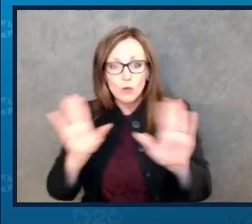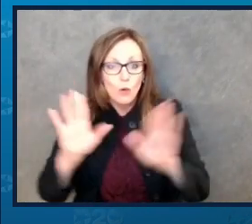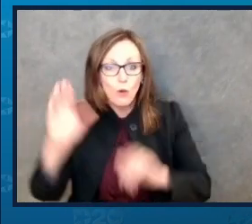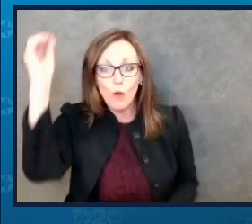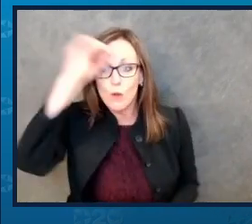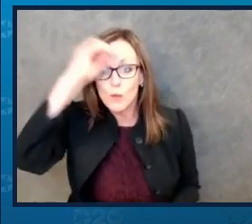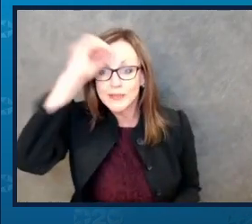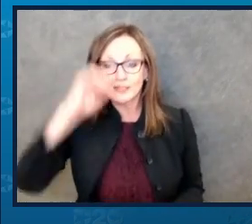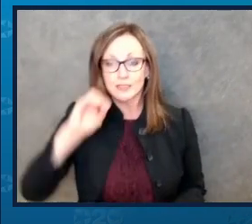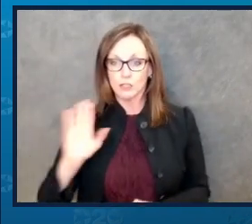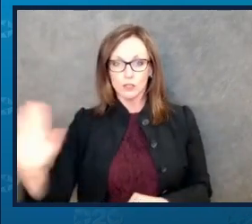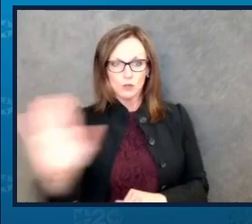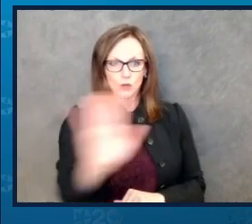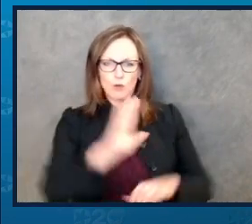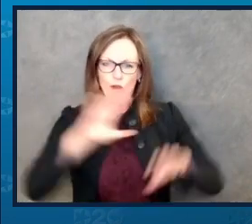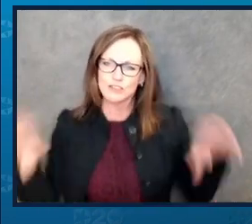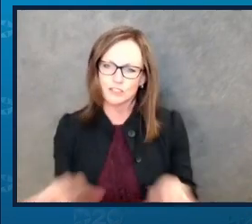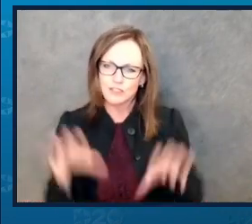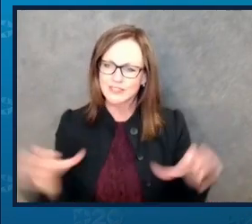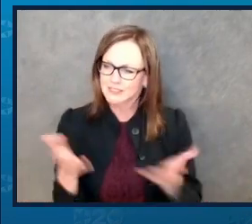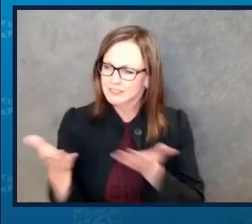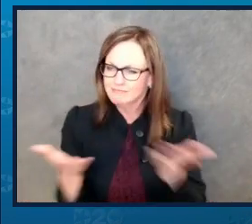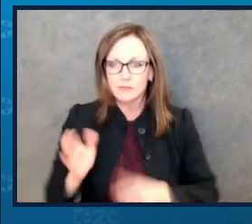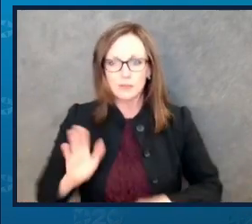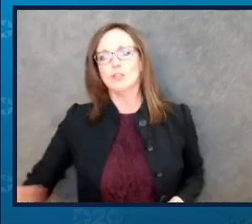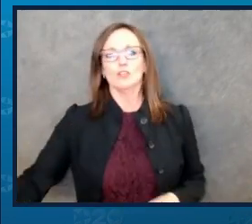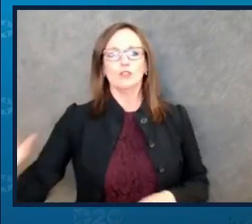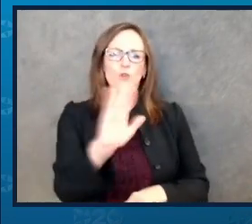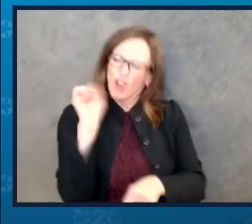IT IS GOING TO BE YOUR VOICE, YOUR SERVICE, YOUR ACTION THAT